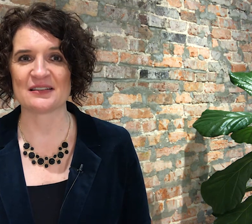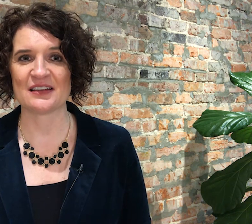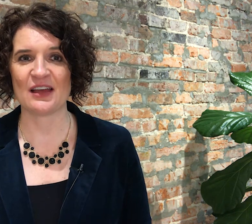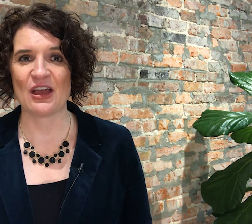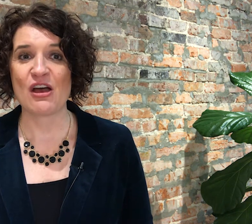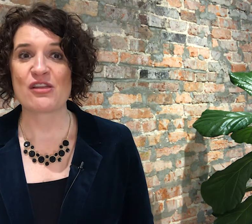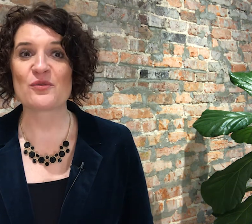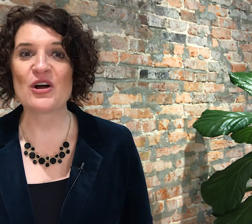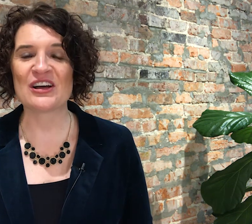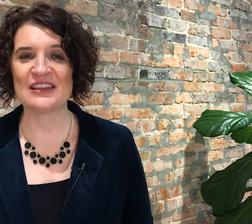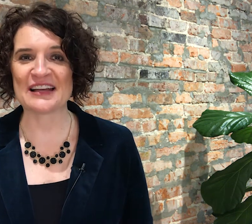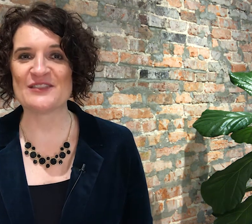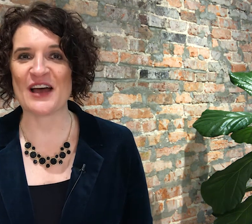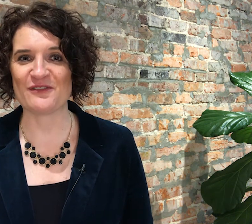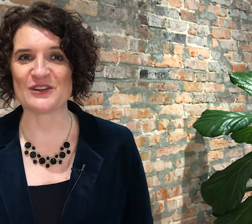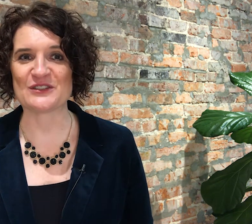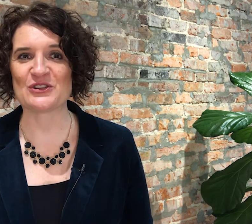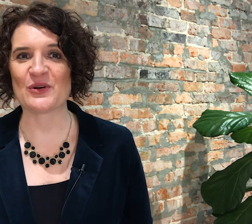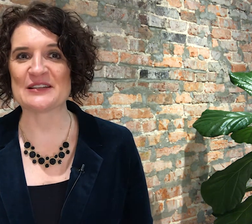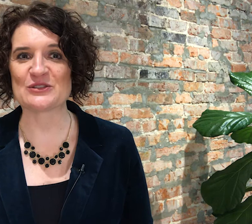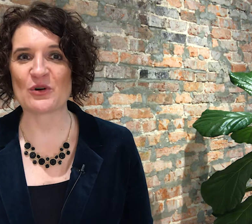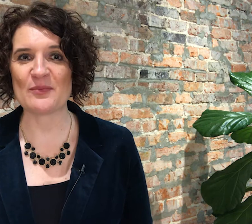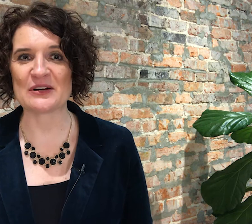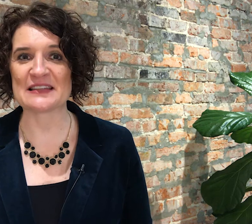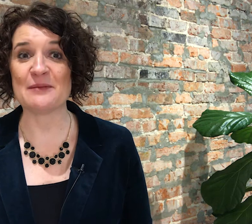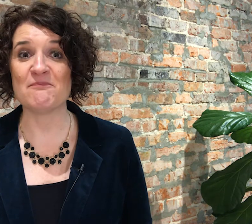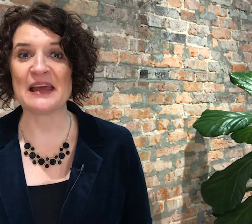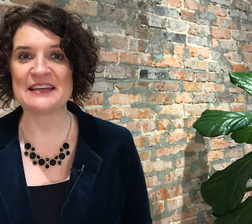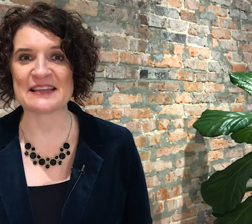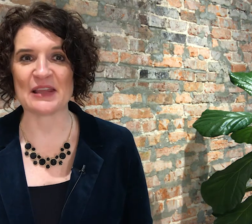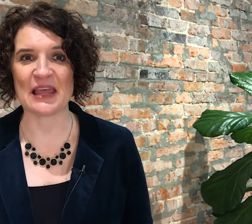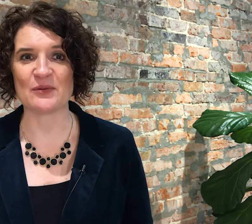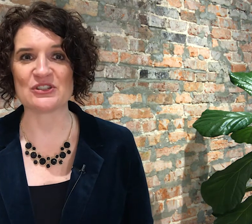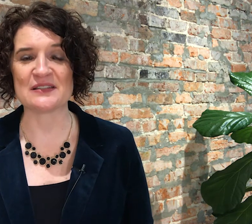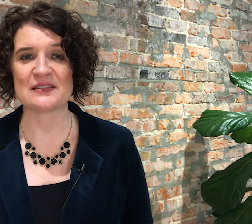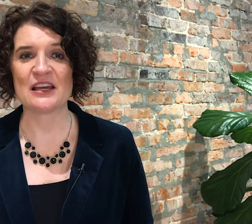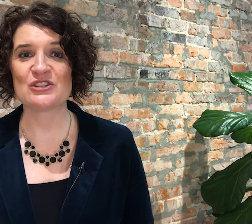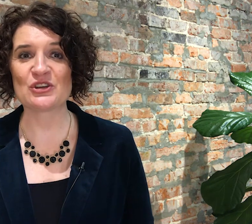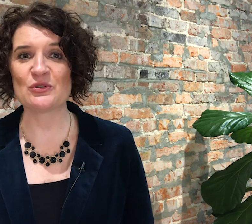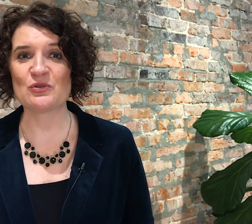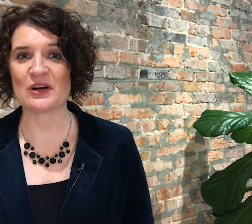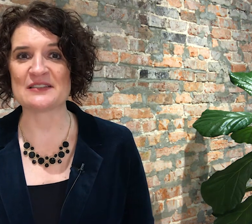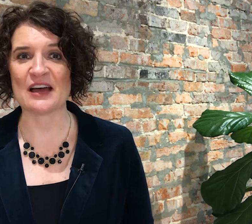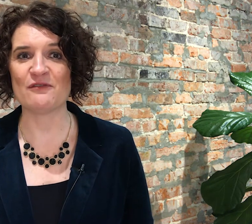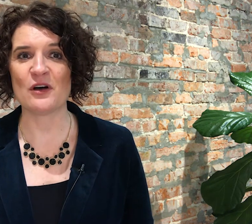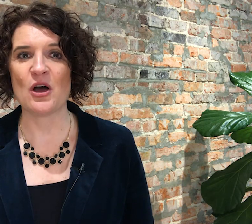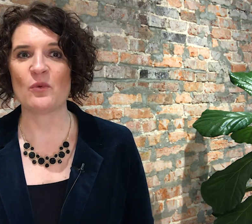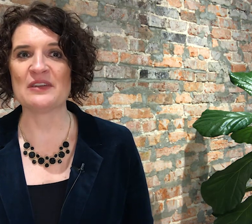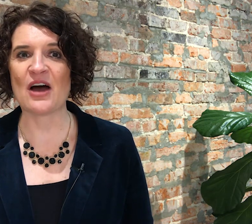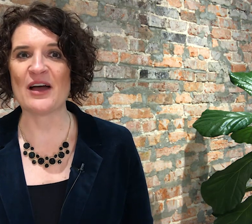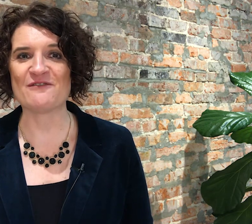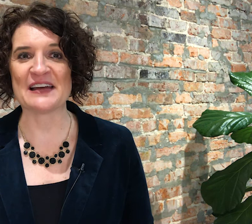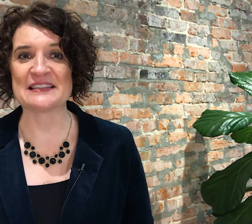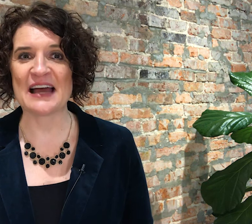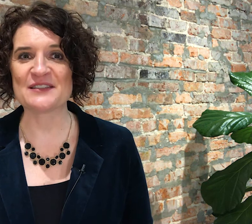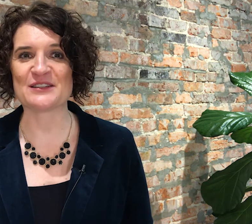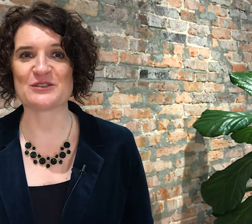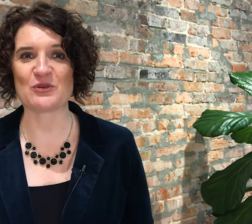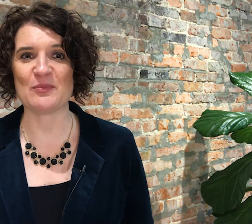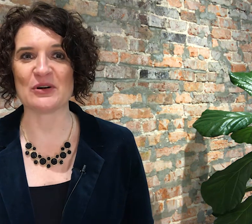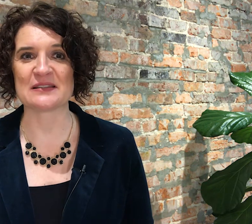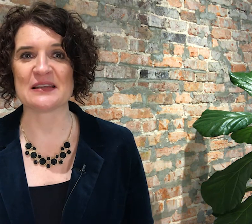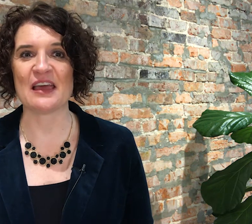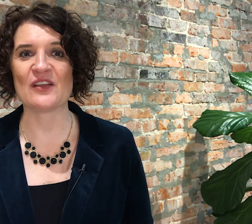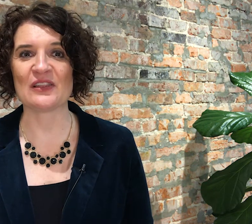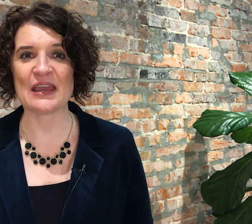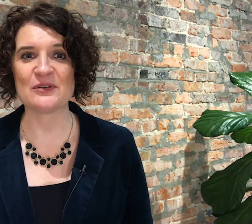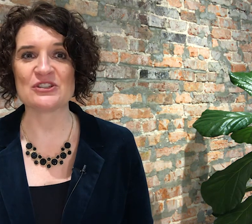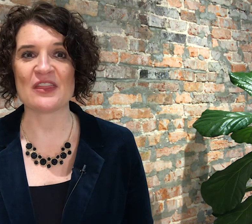Through our collective efforts to create storybooks in many sign languages, children who are deaf will now have fantastic storybooks, in the language